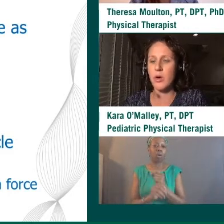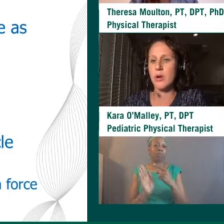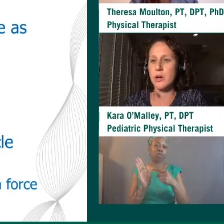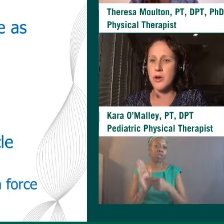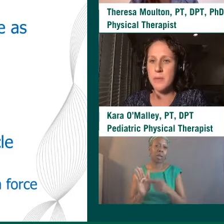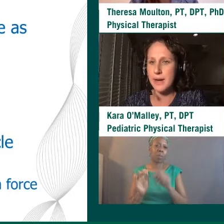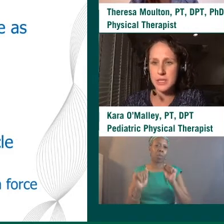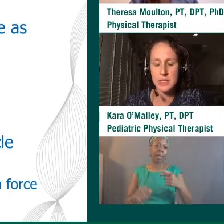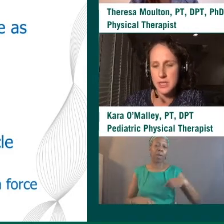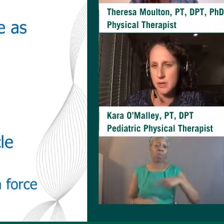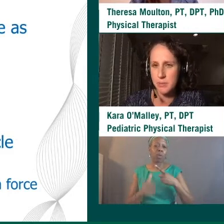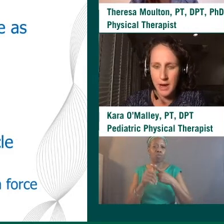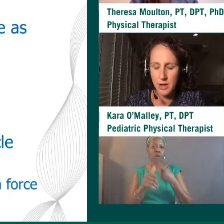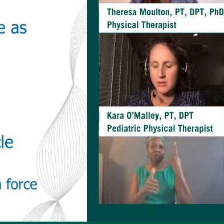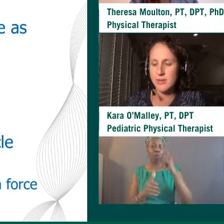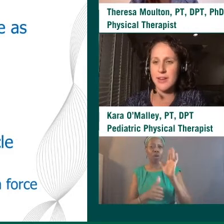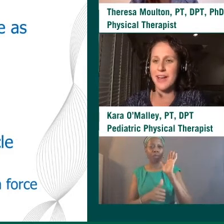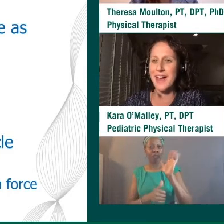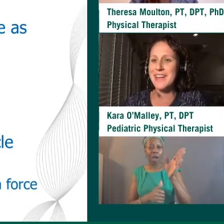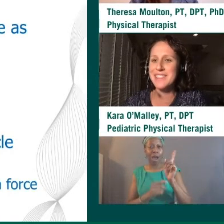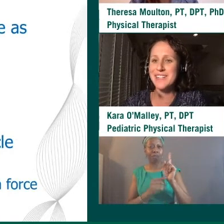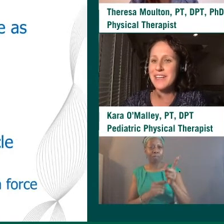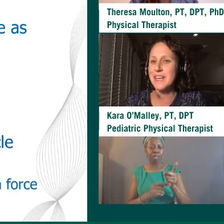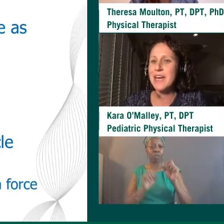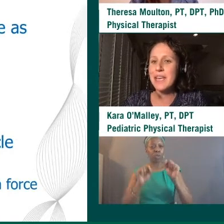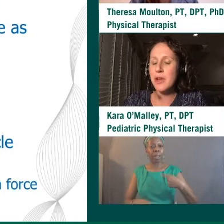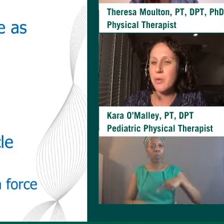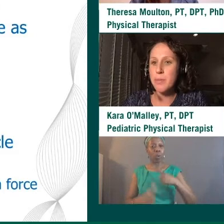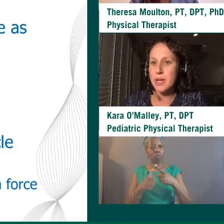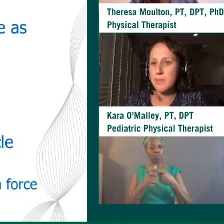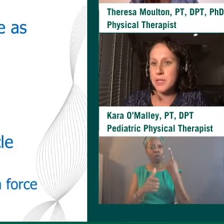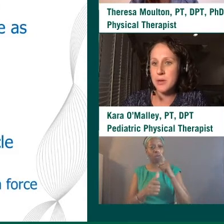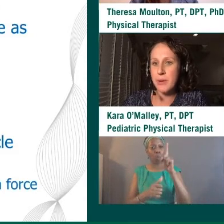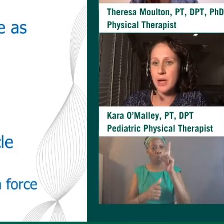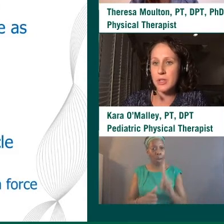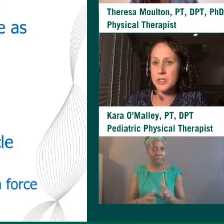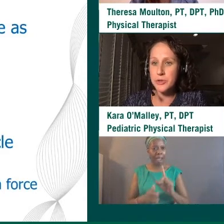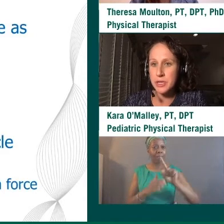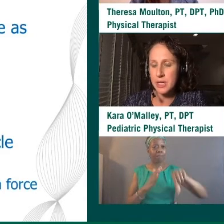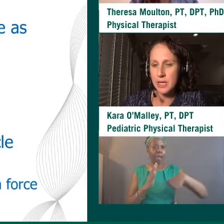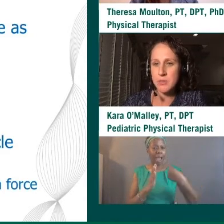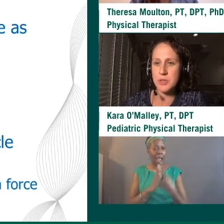Or going back to the 10 pound idea? Can we pick up 10 pounds 3 times